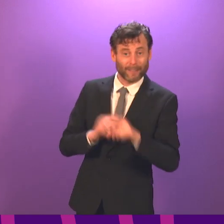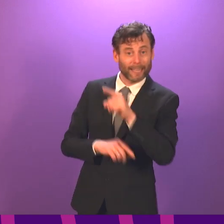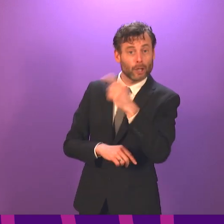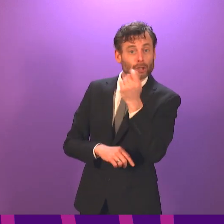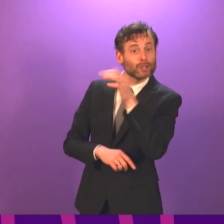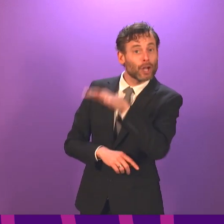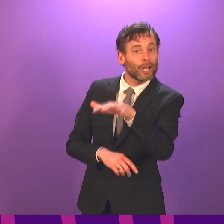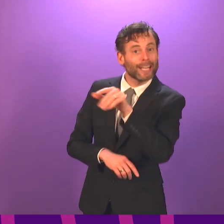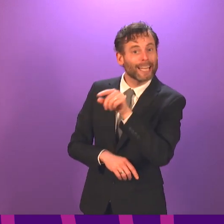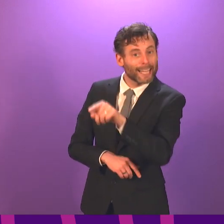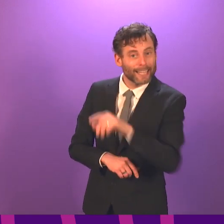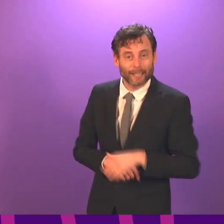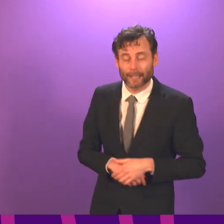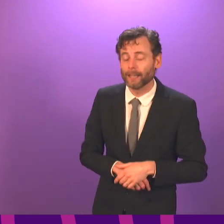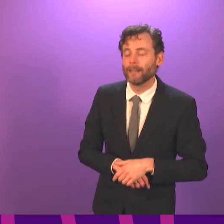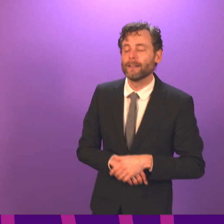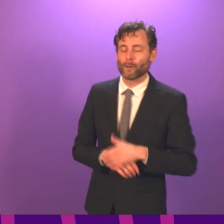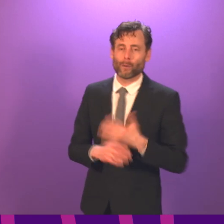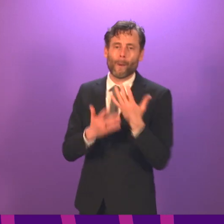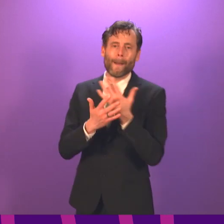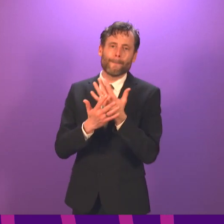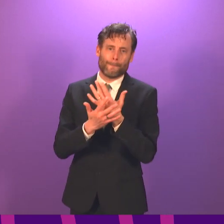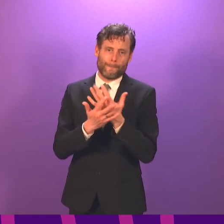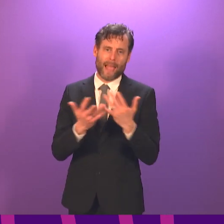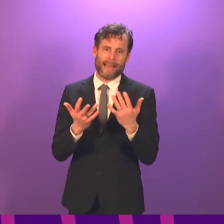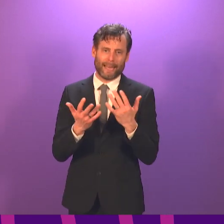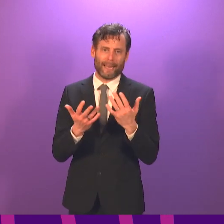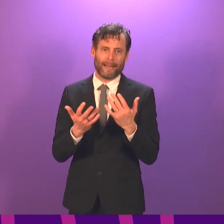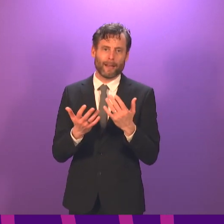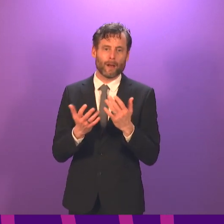Although many small accommodation providers will already be receiving support via the